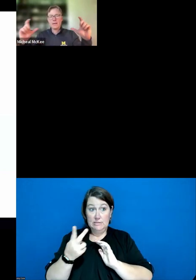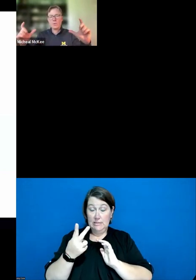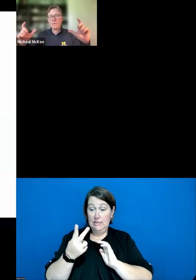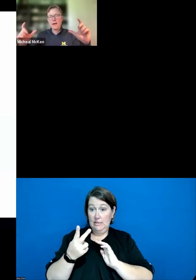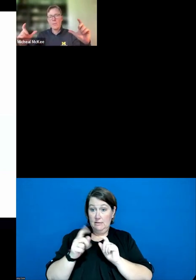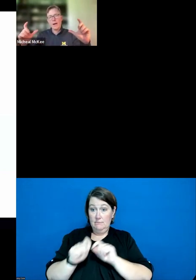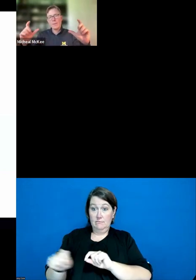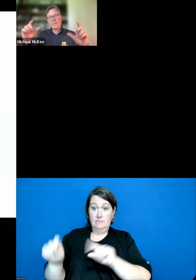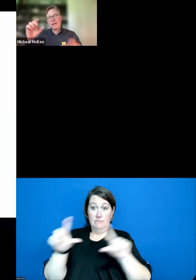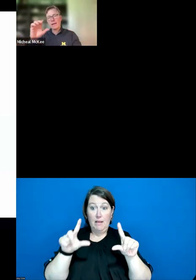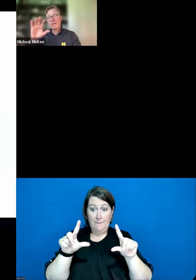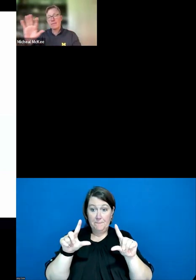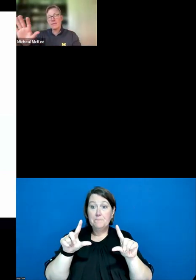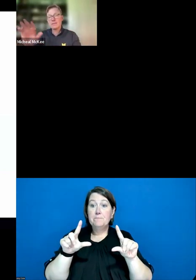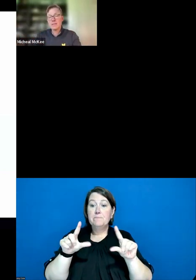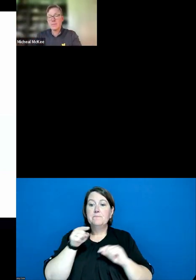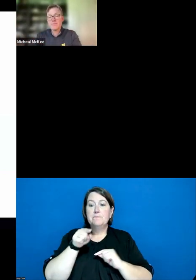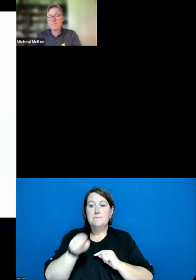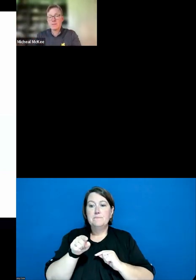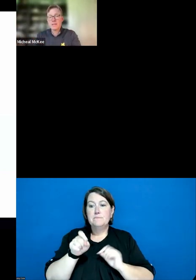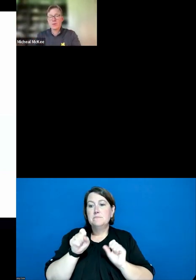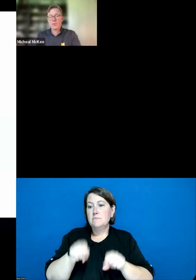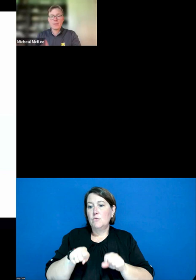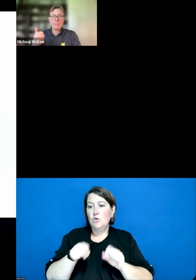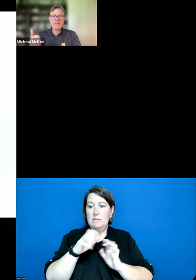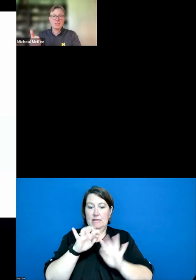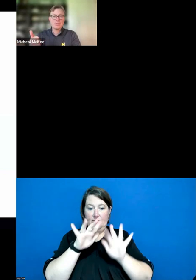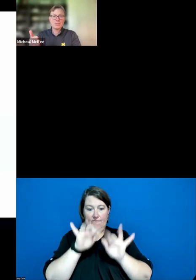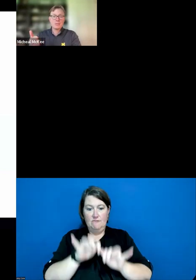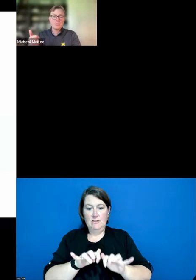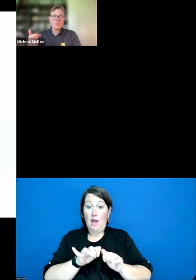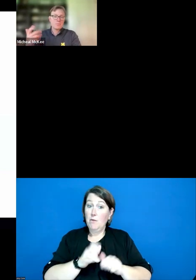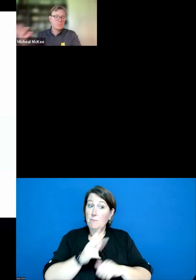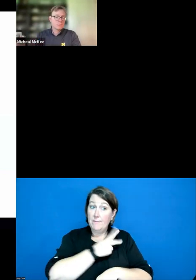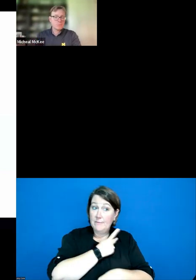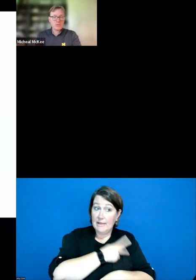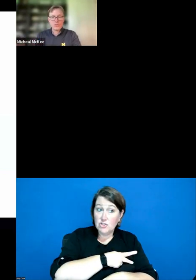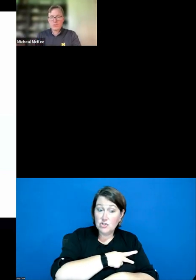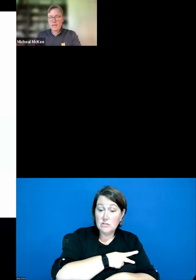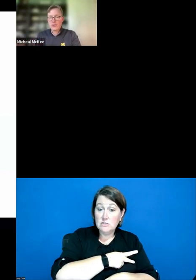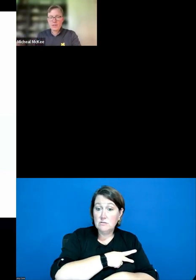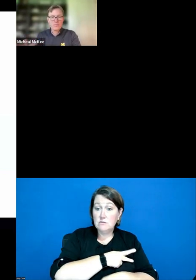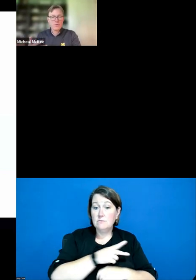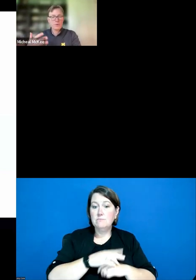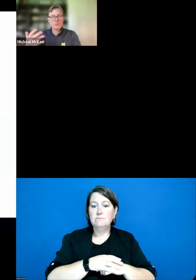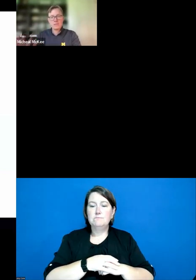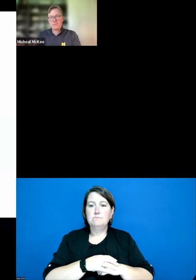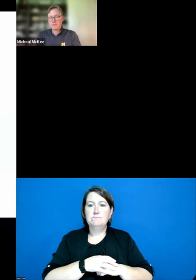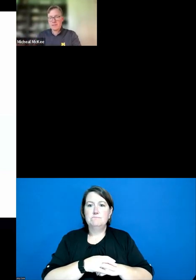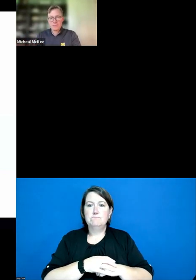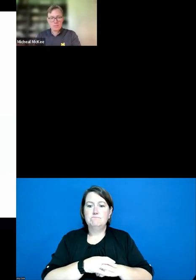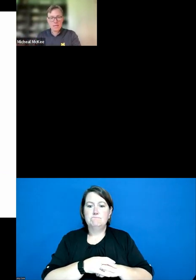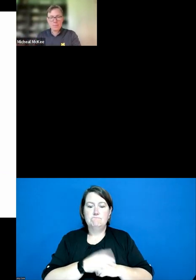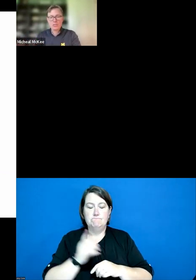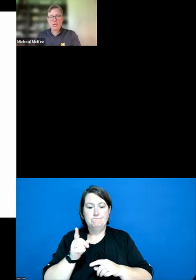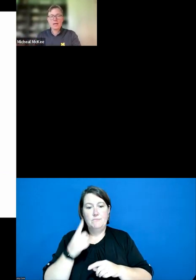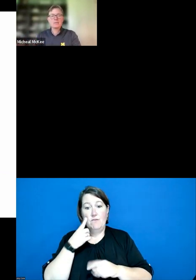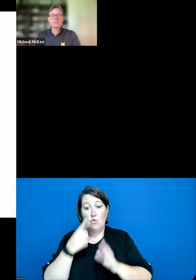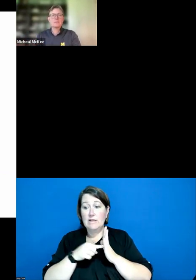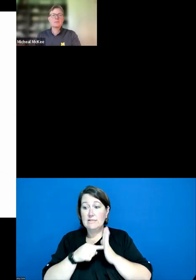it will now populate, and this can be filled out by patients. They're caregiver, if it's like, for example, a child,